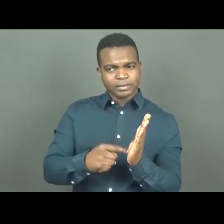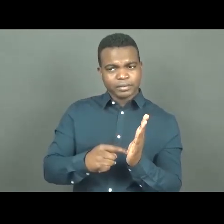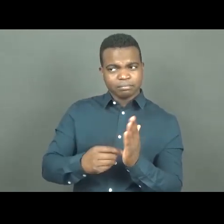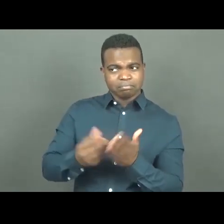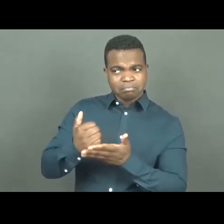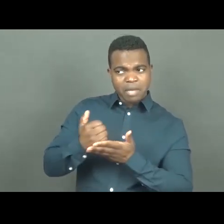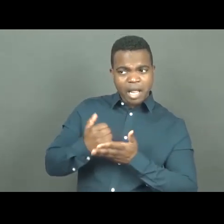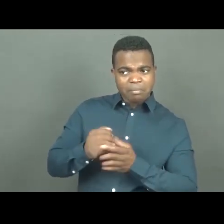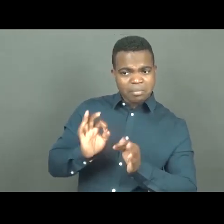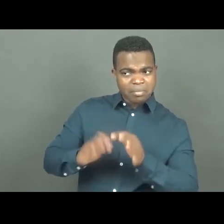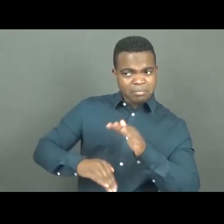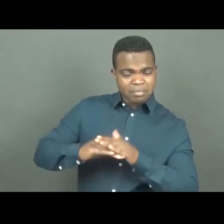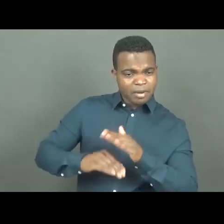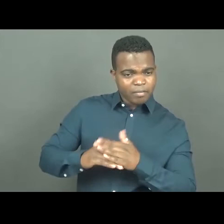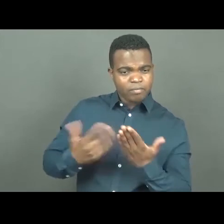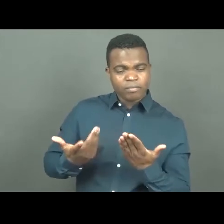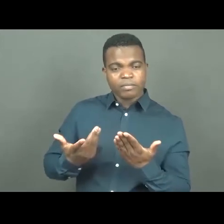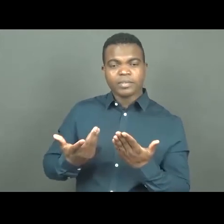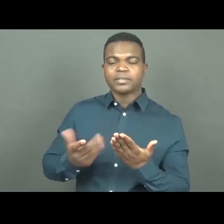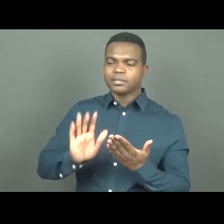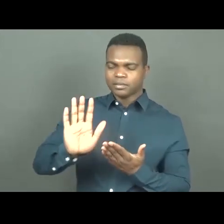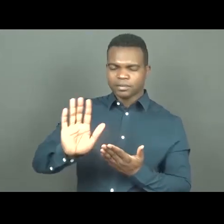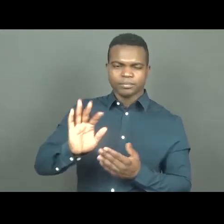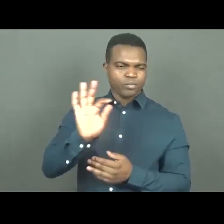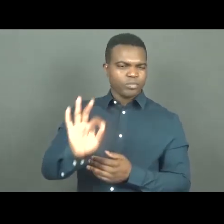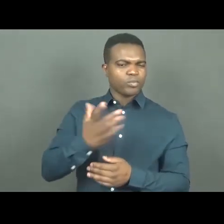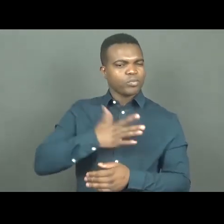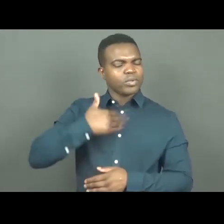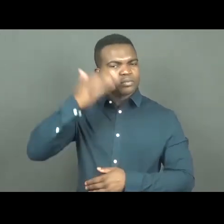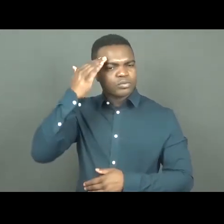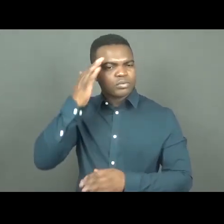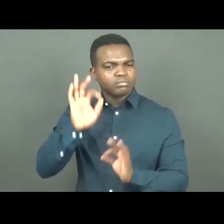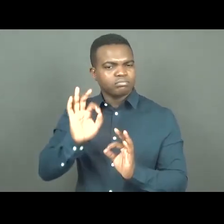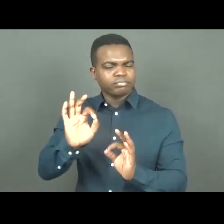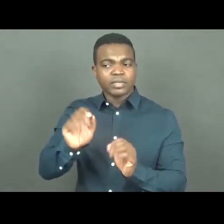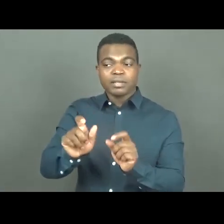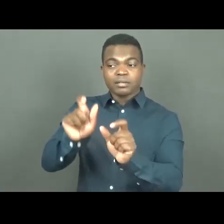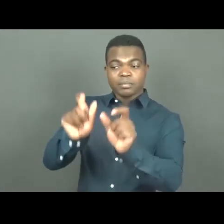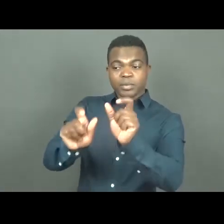around sector areas or thematics. We wanted to know how many children with disabilities are